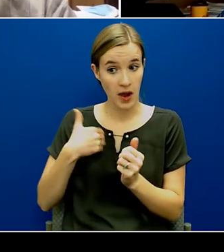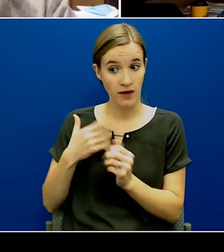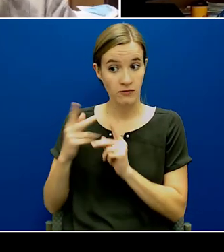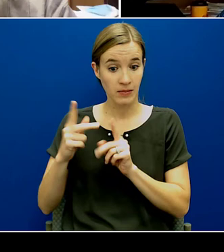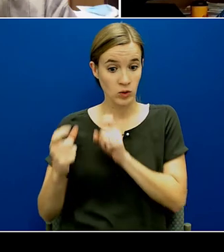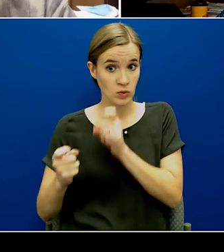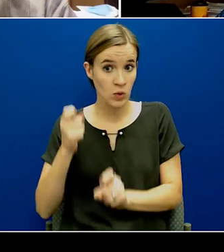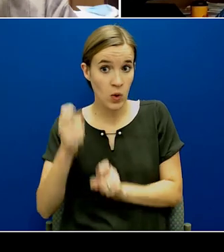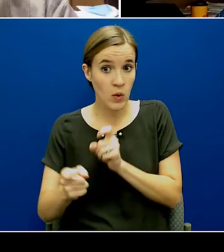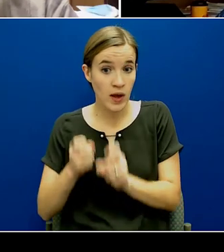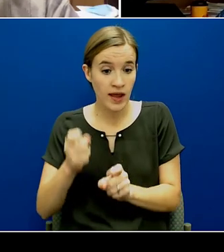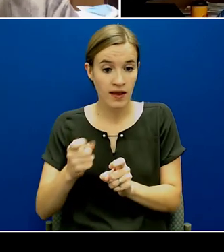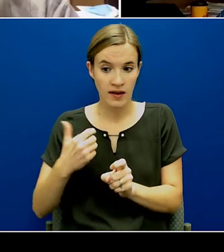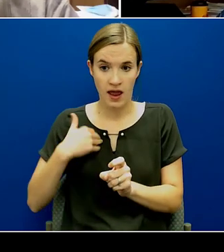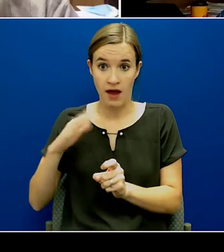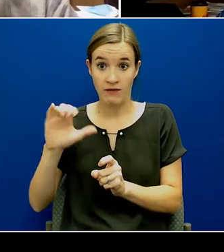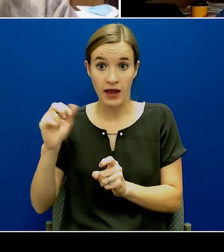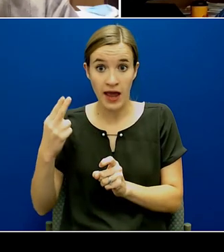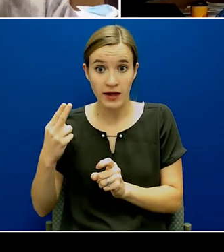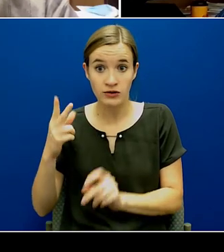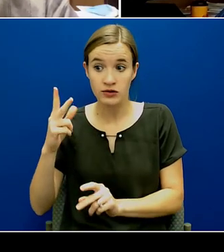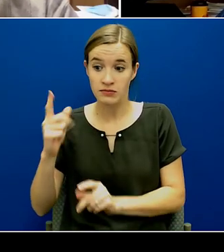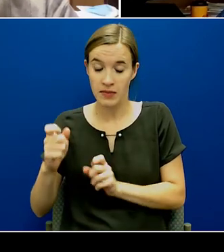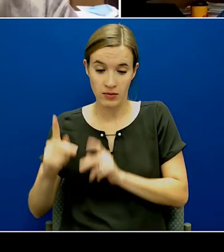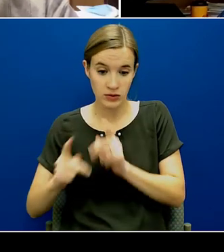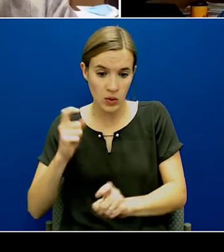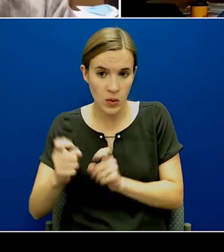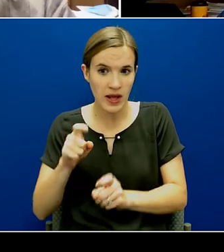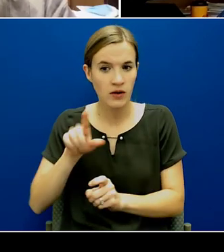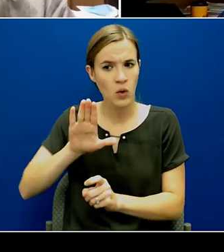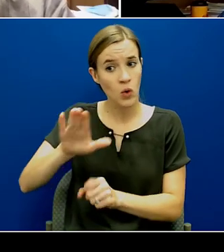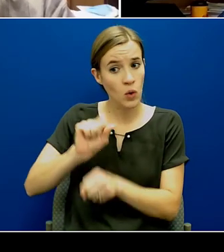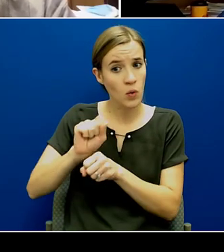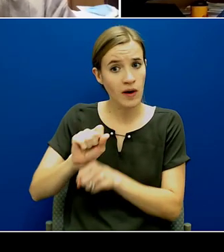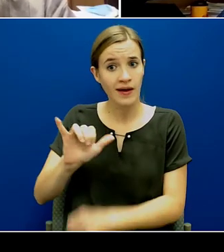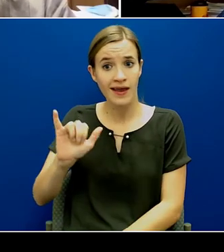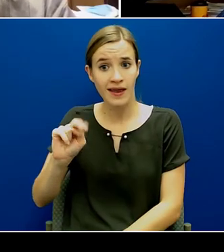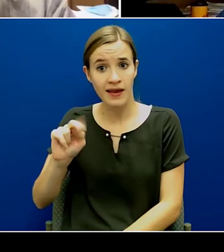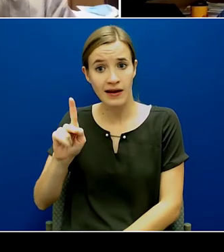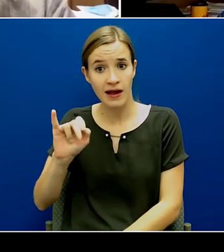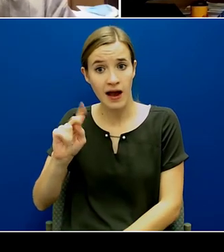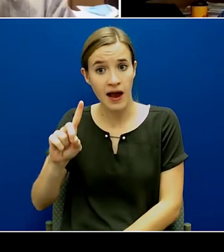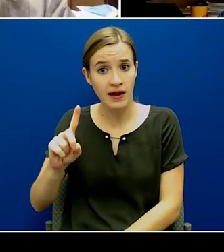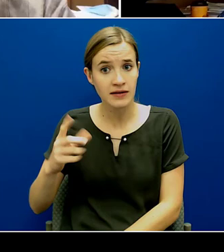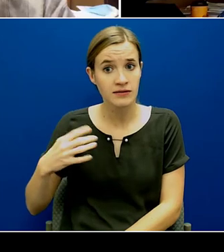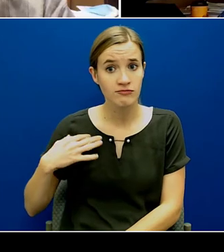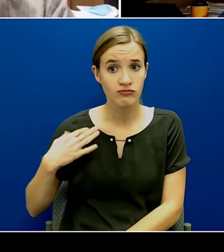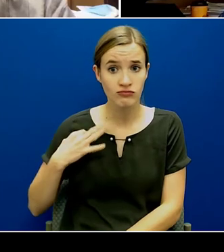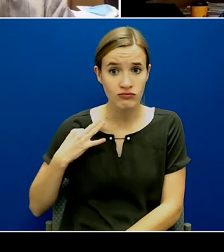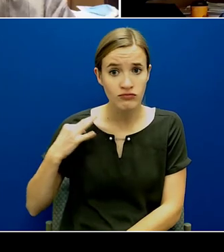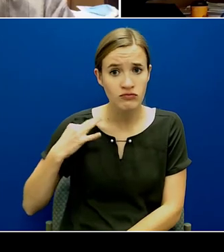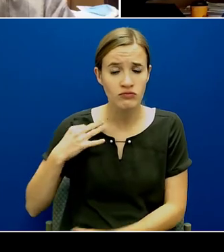couple of our local organizations that have given us grant money to help make that match